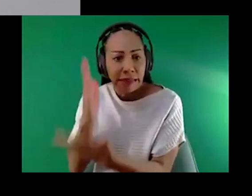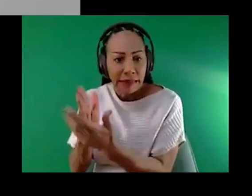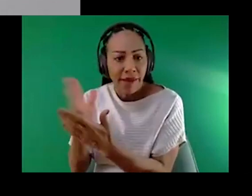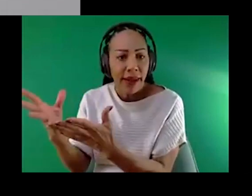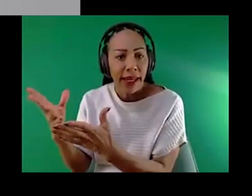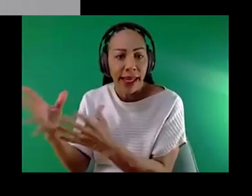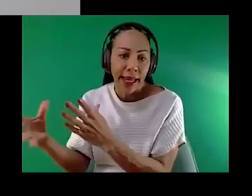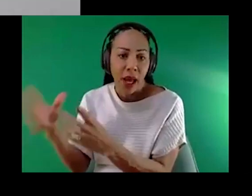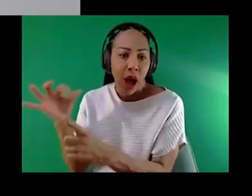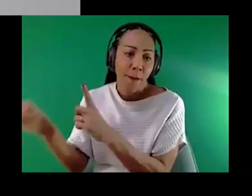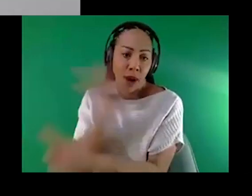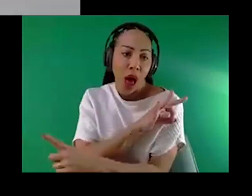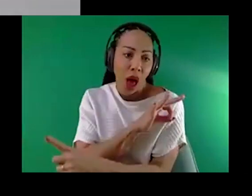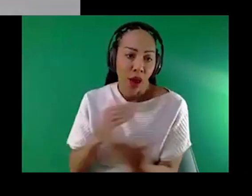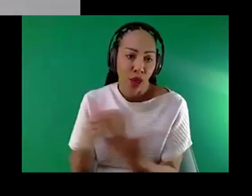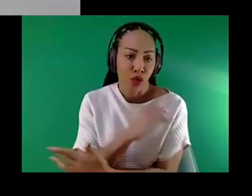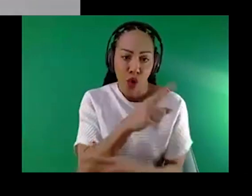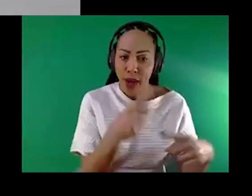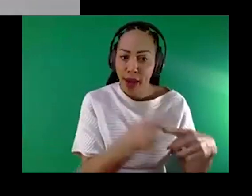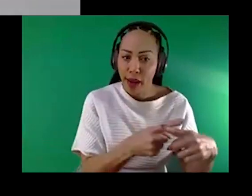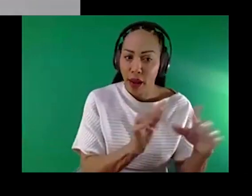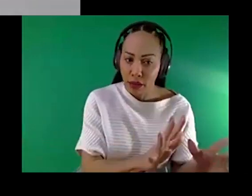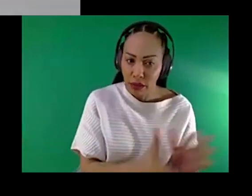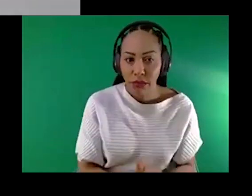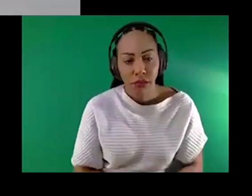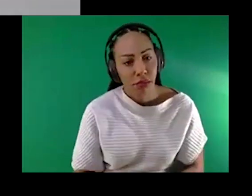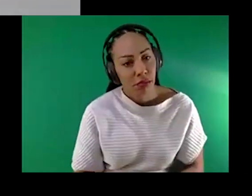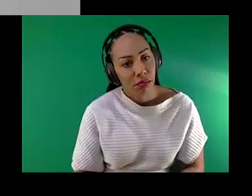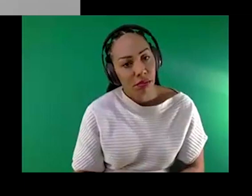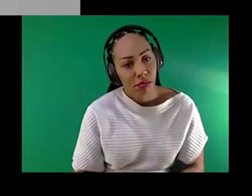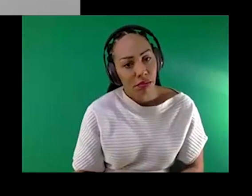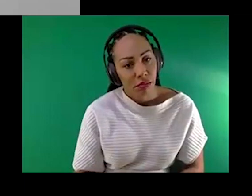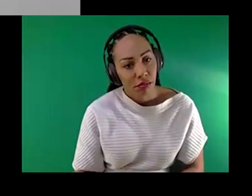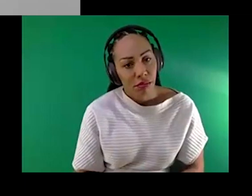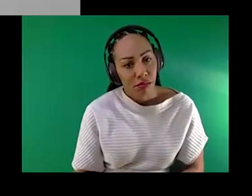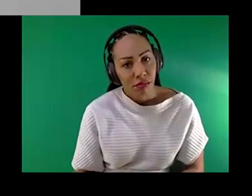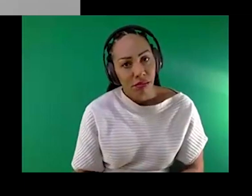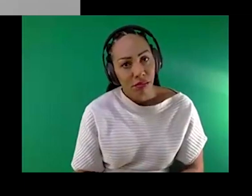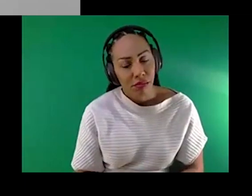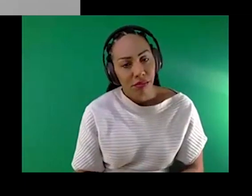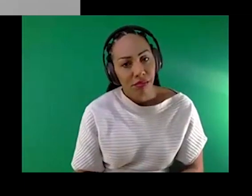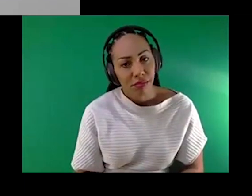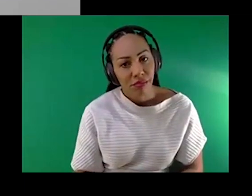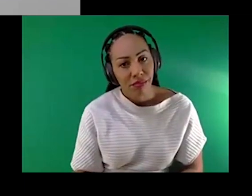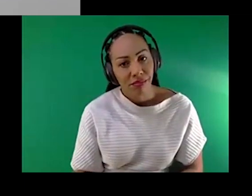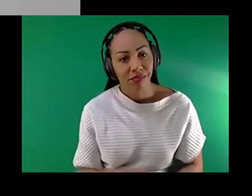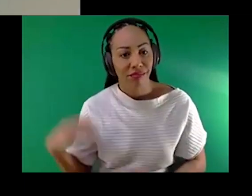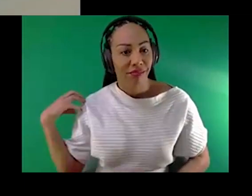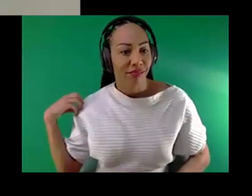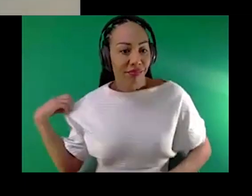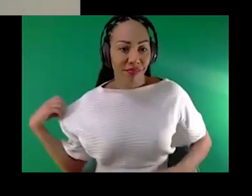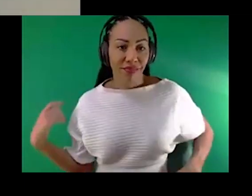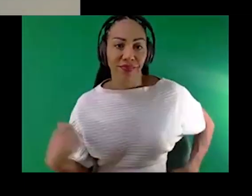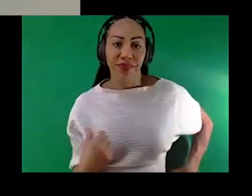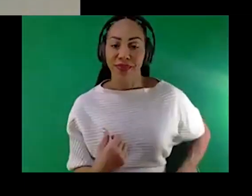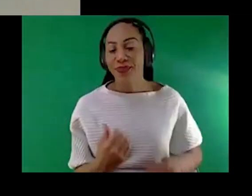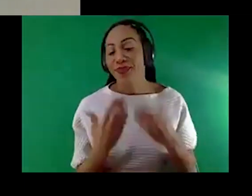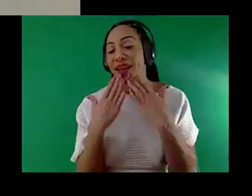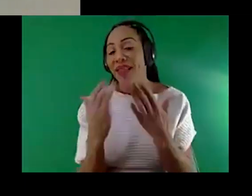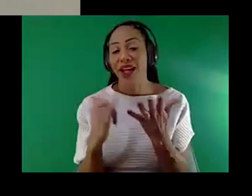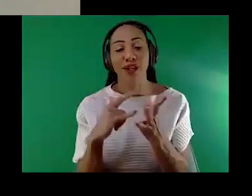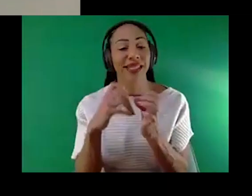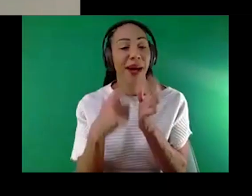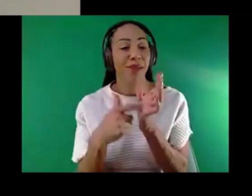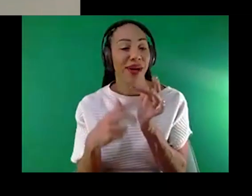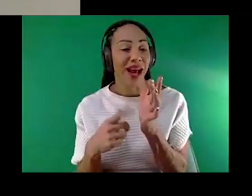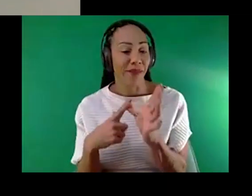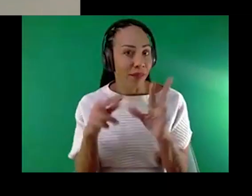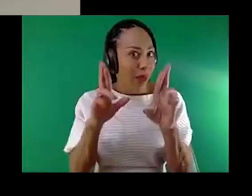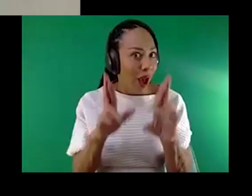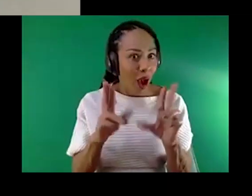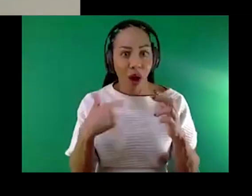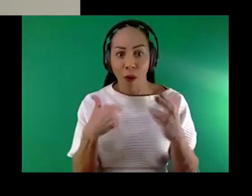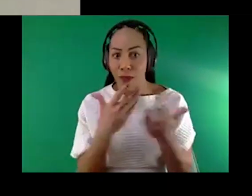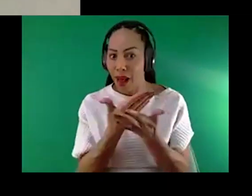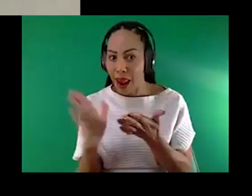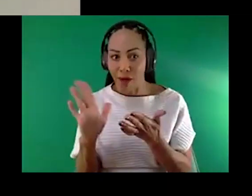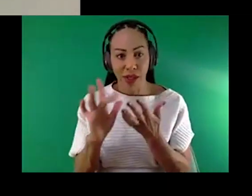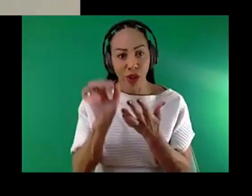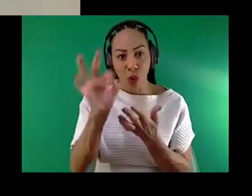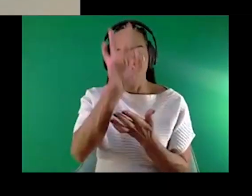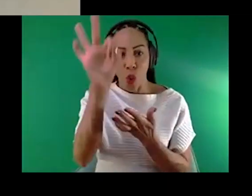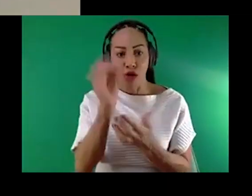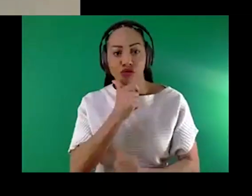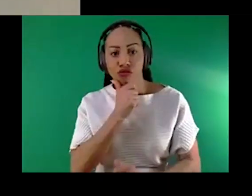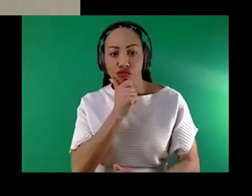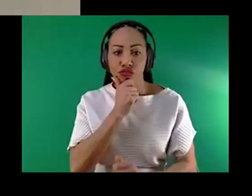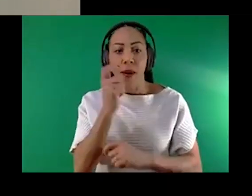country thank you Sabrina um I hope that has answered that question um I have a